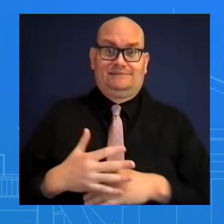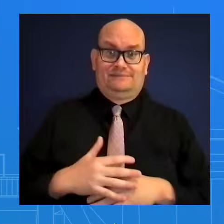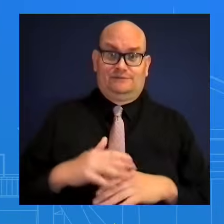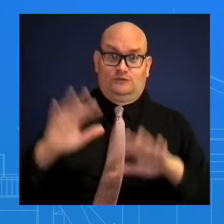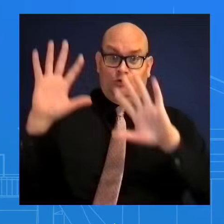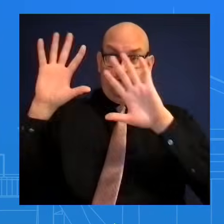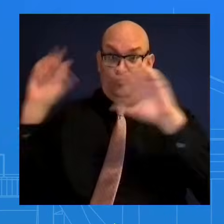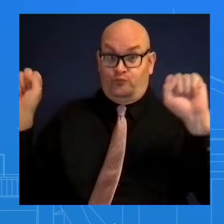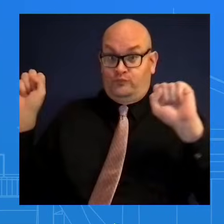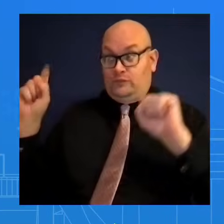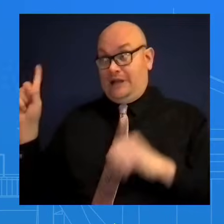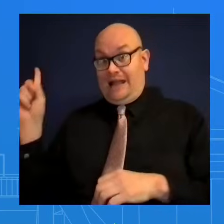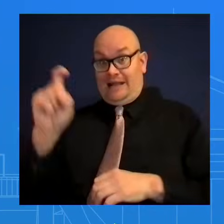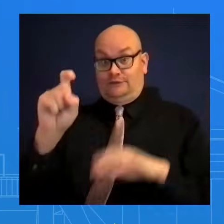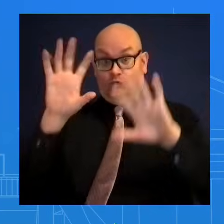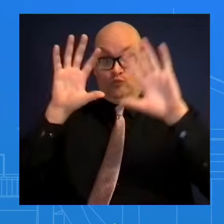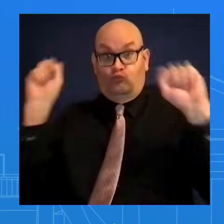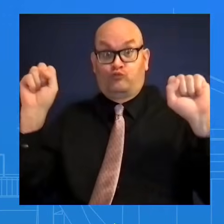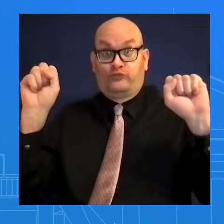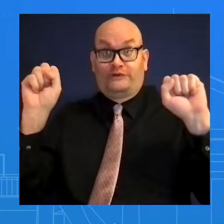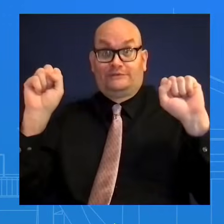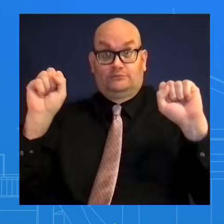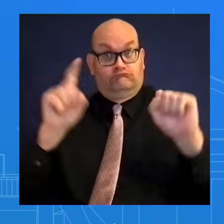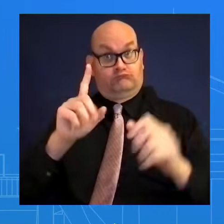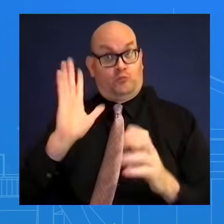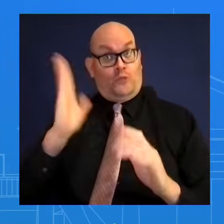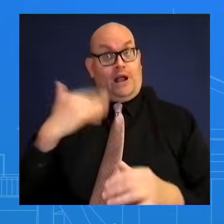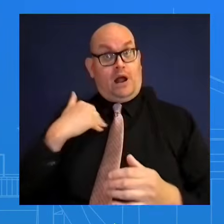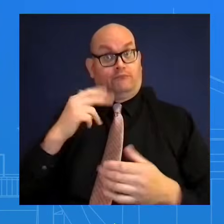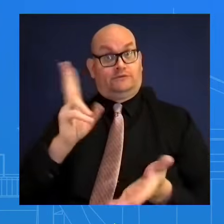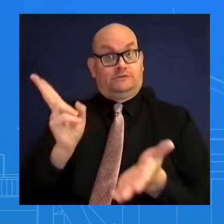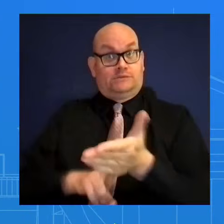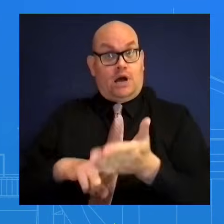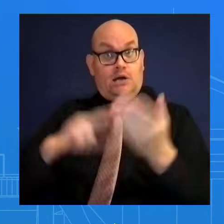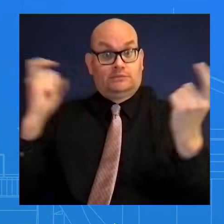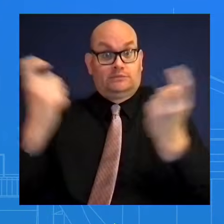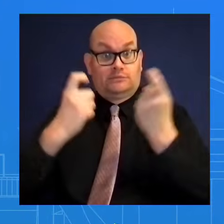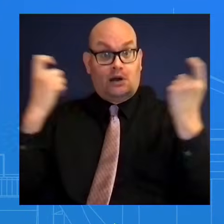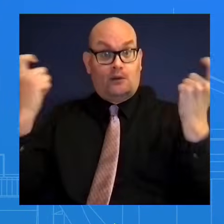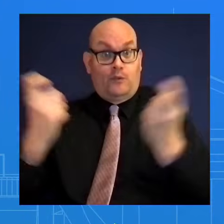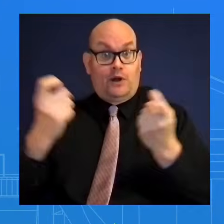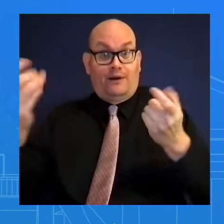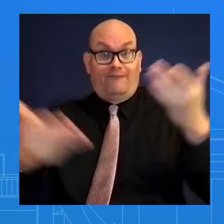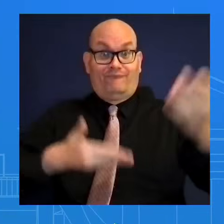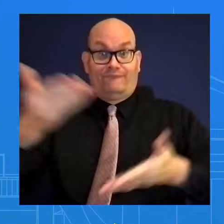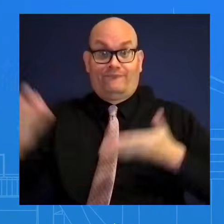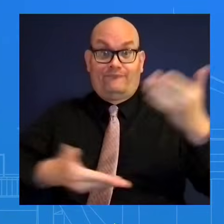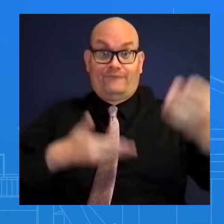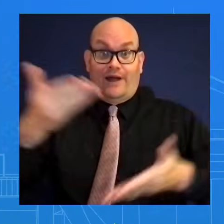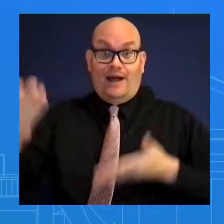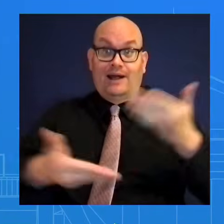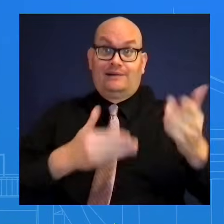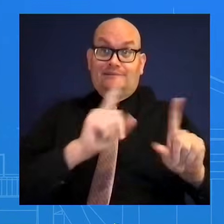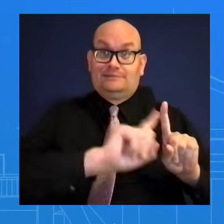for this if it passes? And will he invite the Speaker to the White House for that? Ms. Jean-Pierre: So, I don't have any ceremonies or anything to lay out at this time.